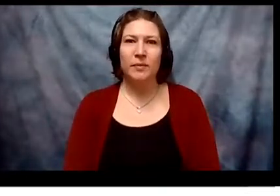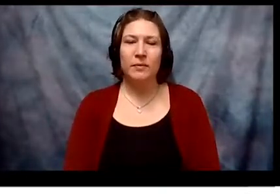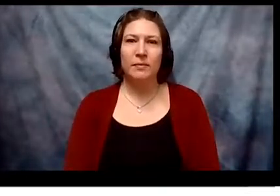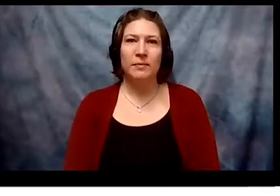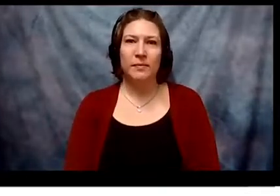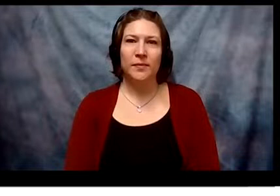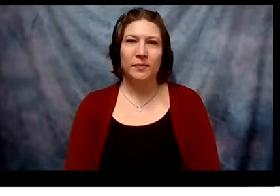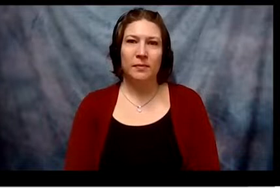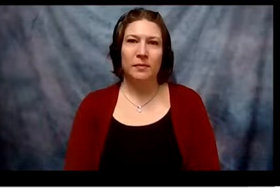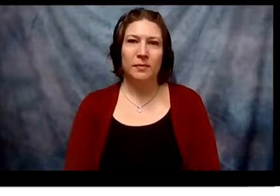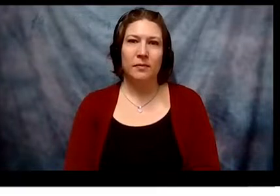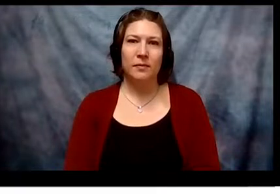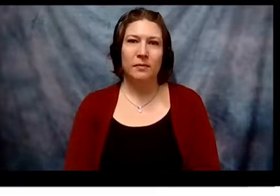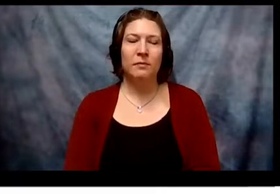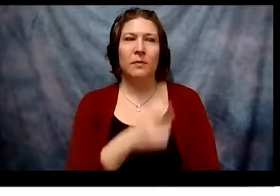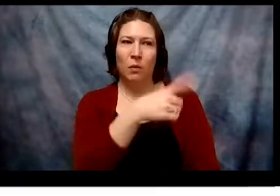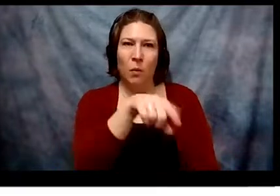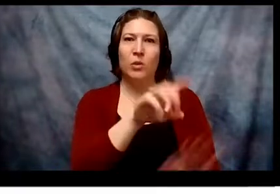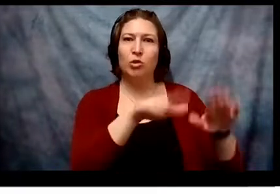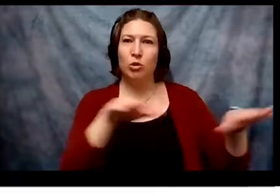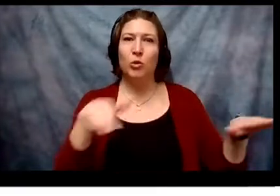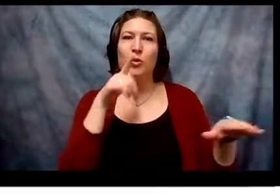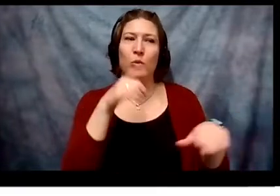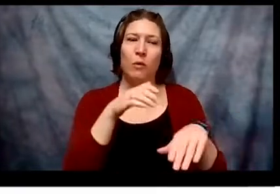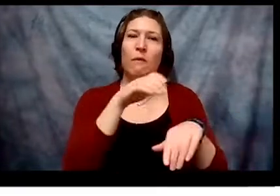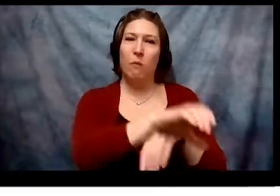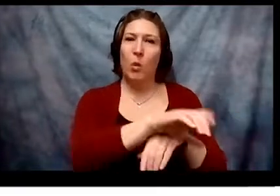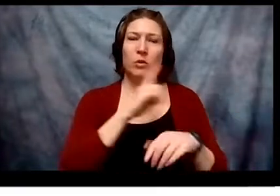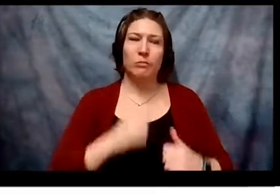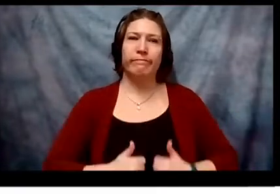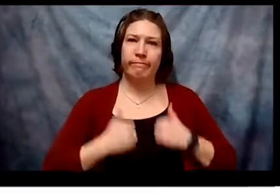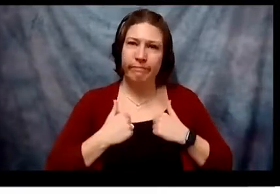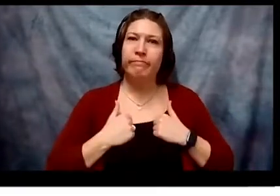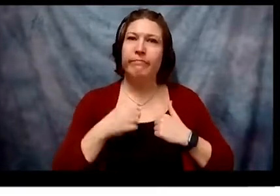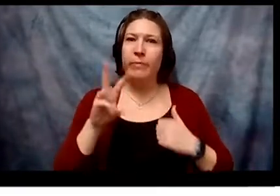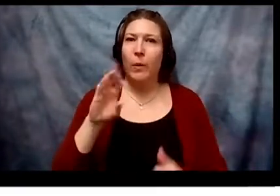In the children who are forced to exist at Willowbrook.